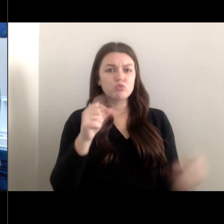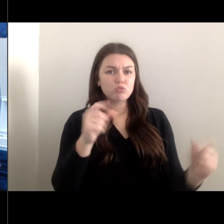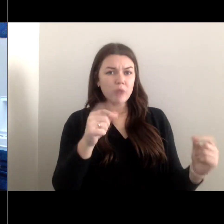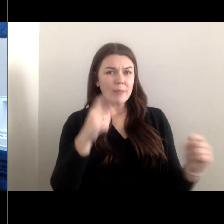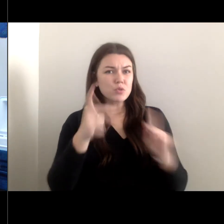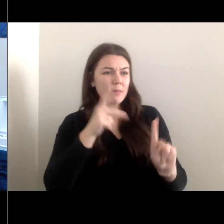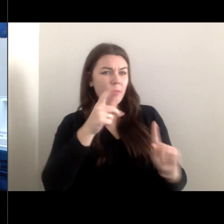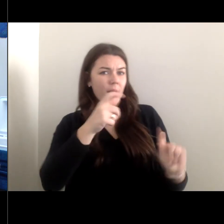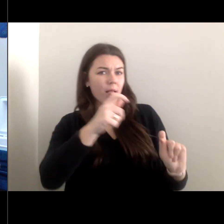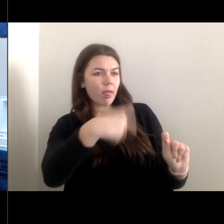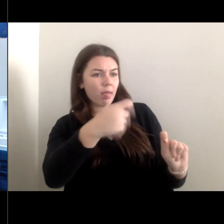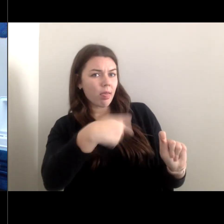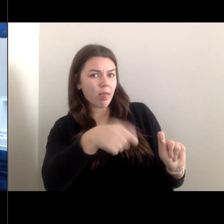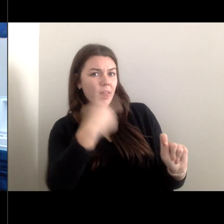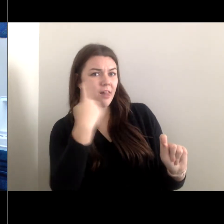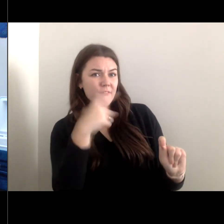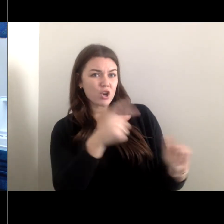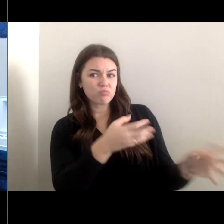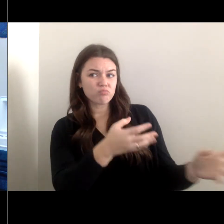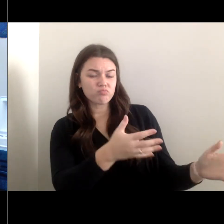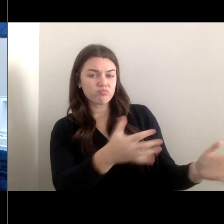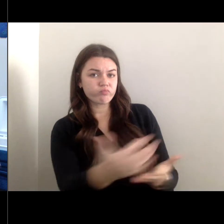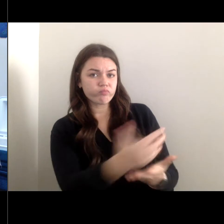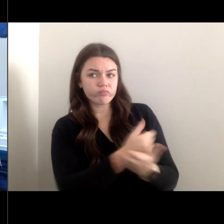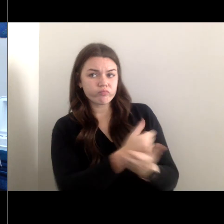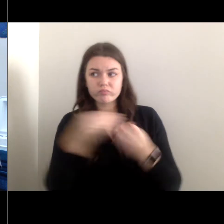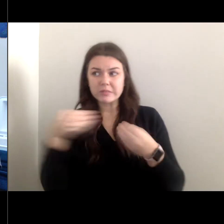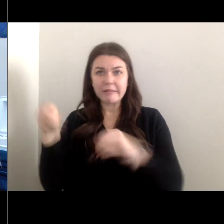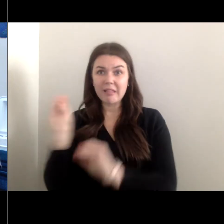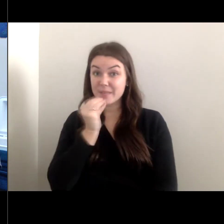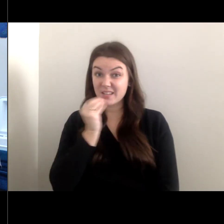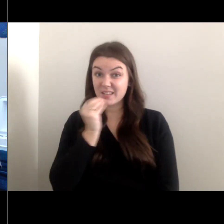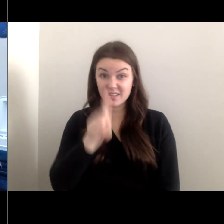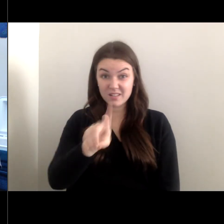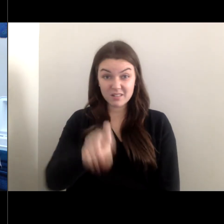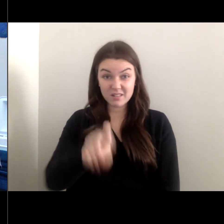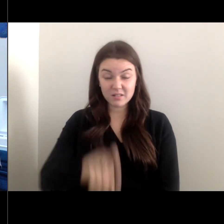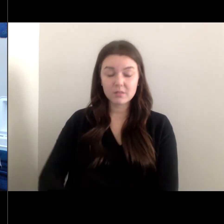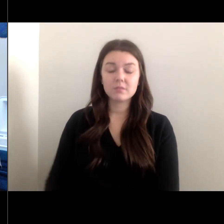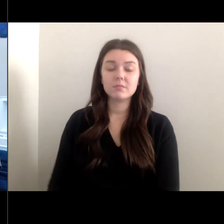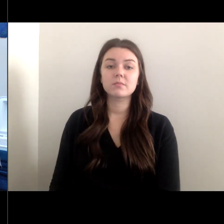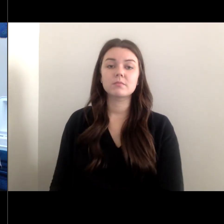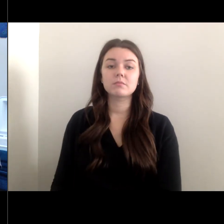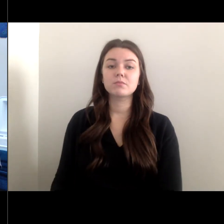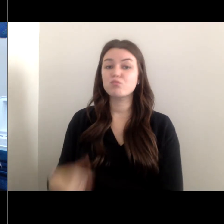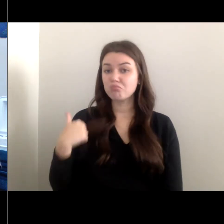Oh, also a good question. So we currently, we don't have any of the...